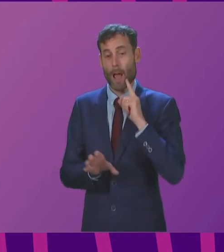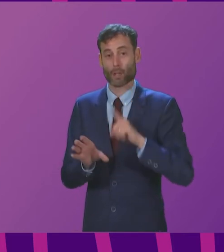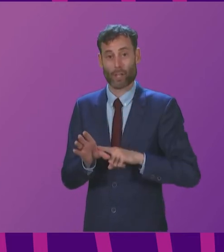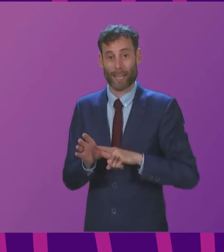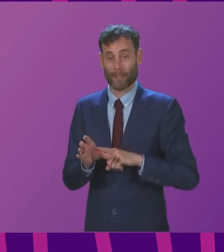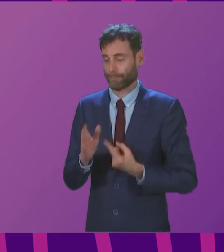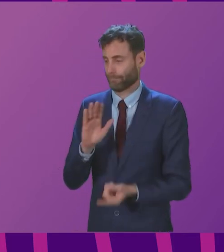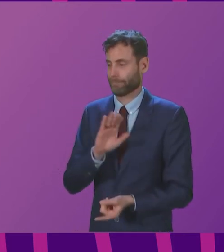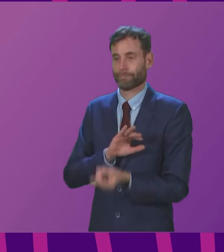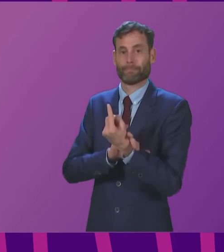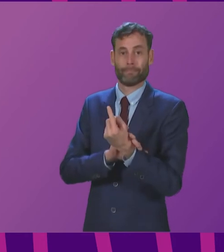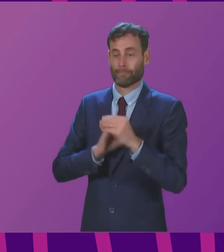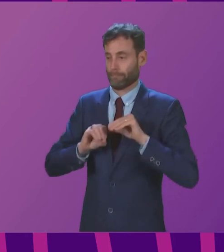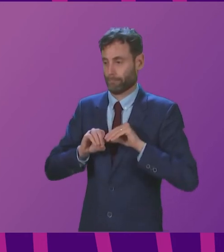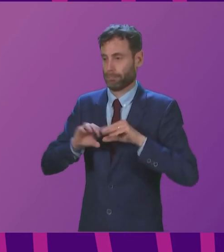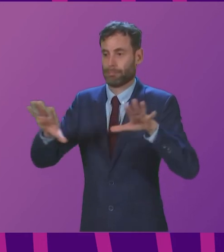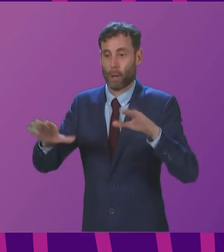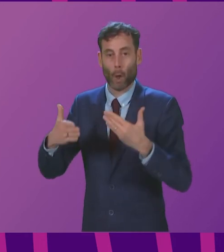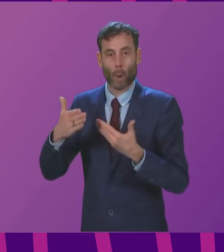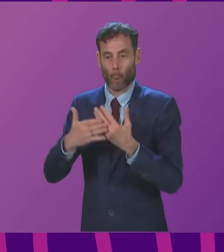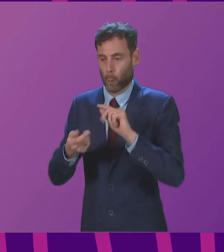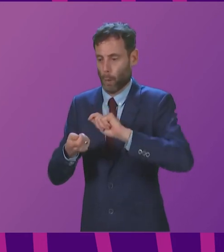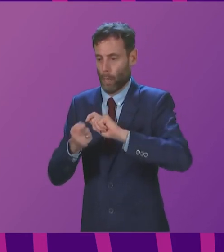development in the virus. I really hope that that does not happen this year.